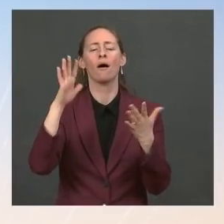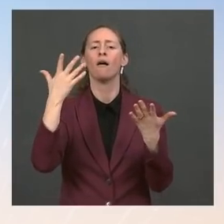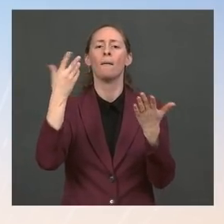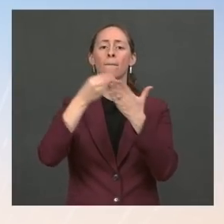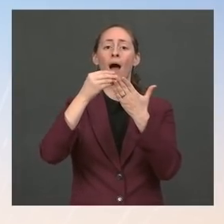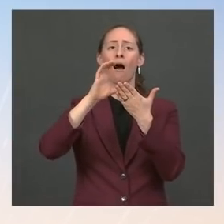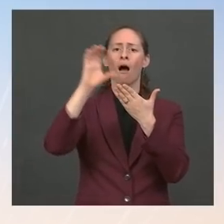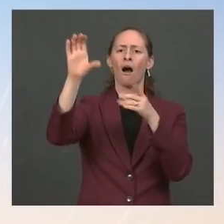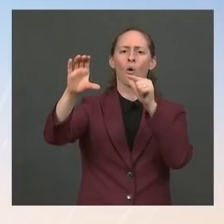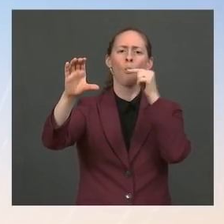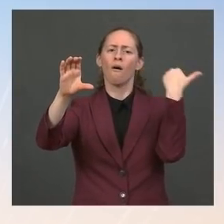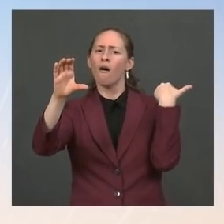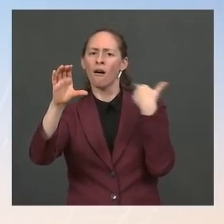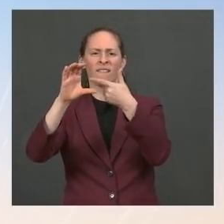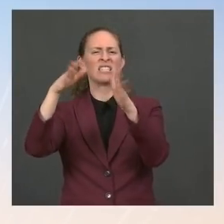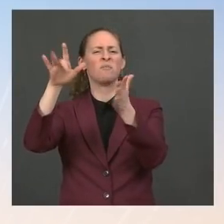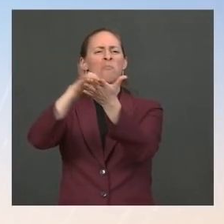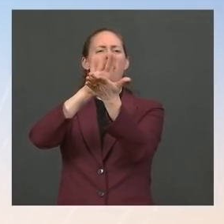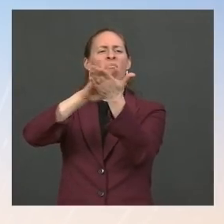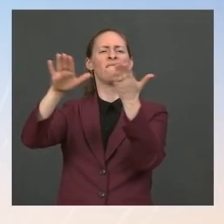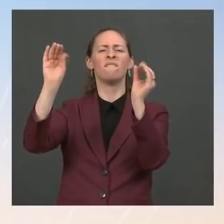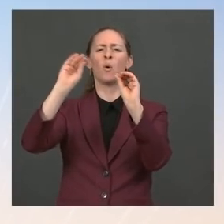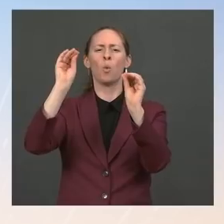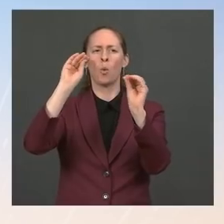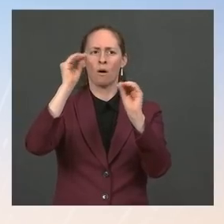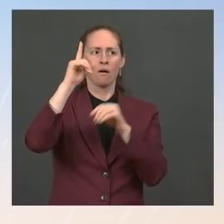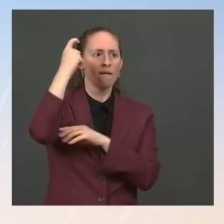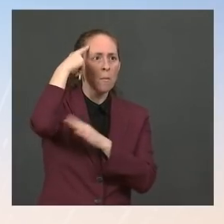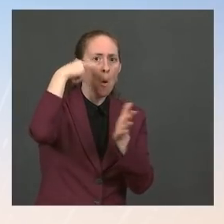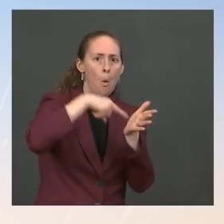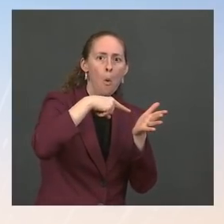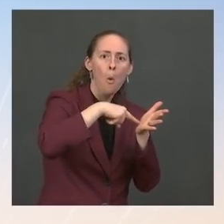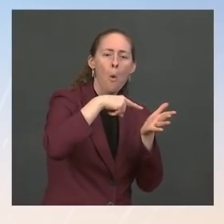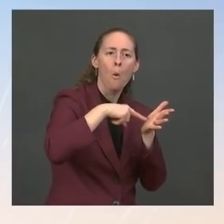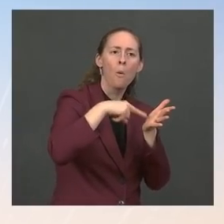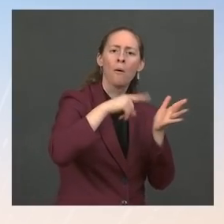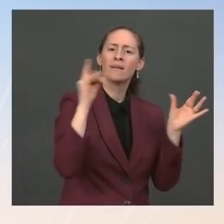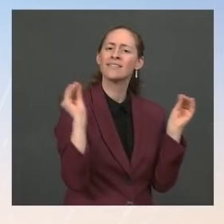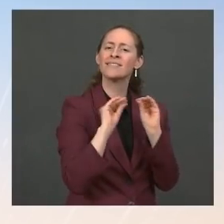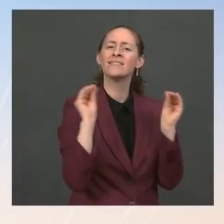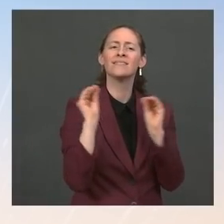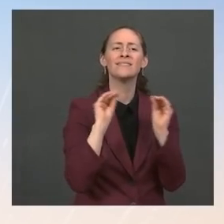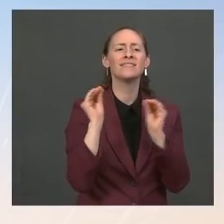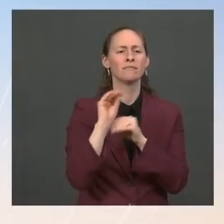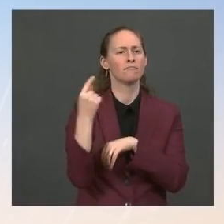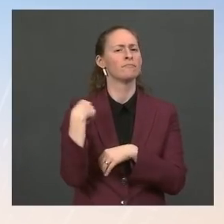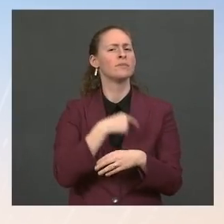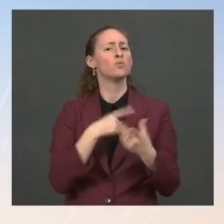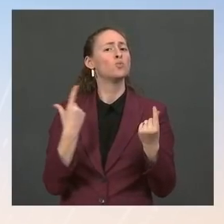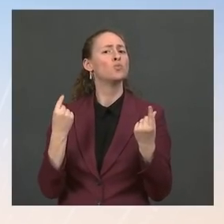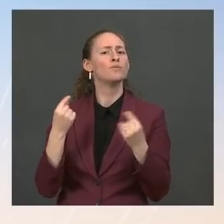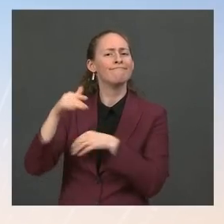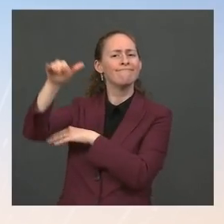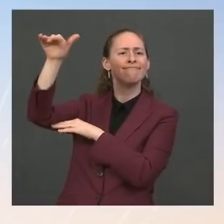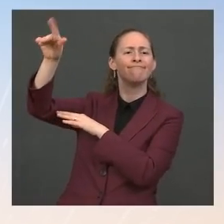is because we're asking corporations, the wealthiest Americans to pay more in taxes. That is something -- I don't --